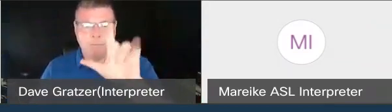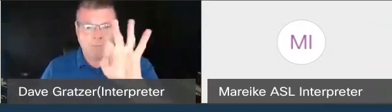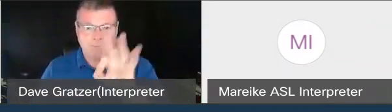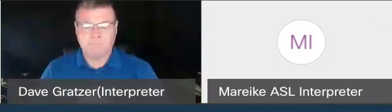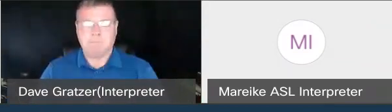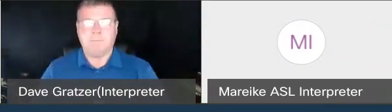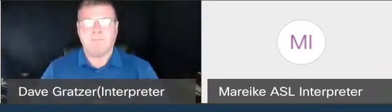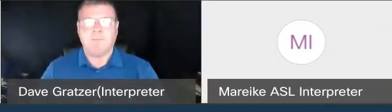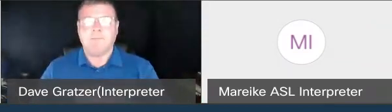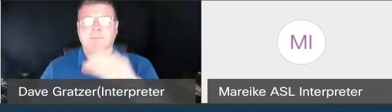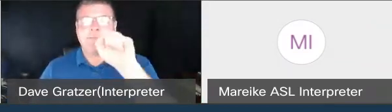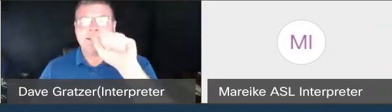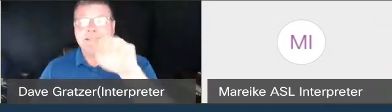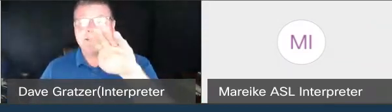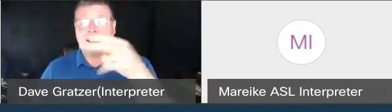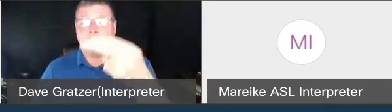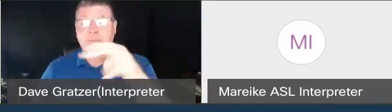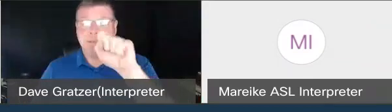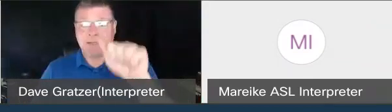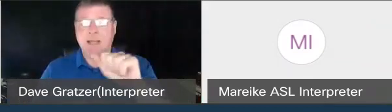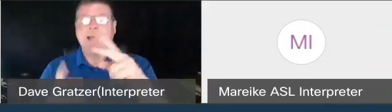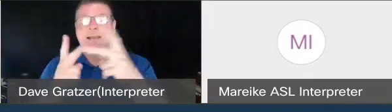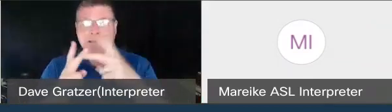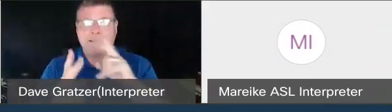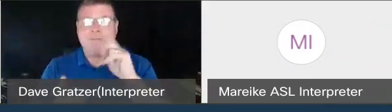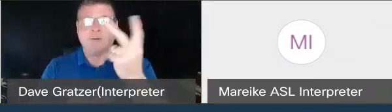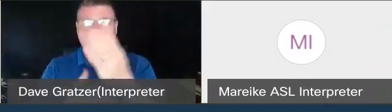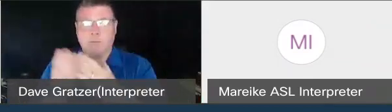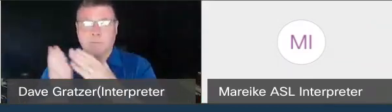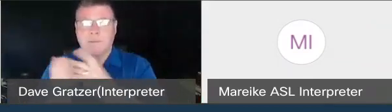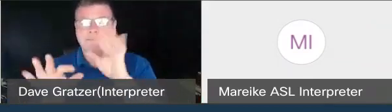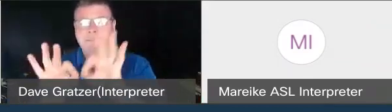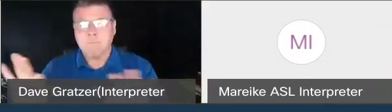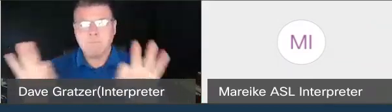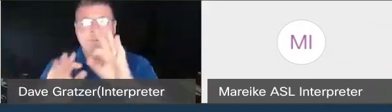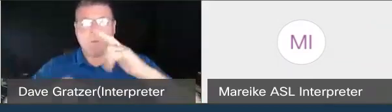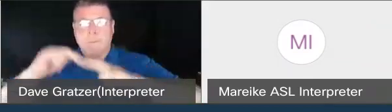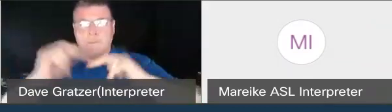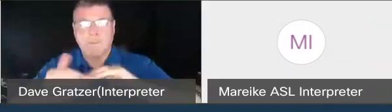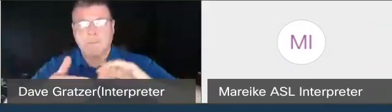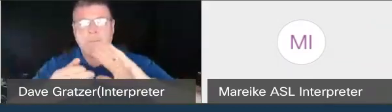SAMHSA is very pleased to provide the second webinar of a 2-part series on the Importance of Building Community Partnerships